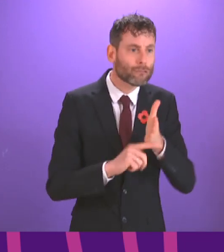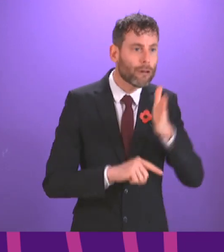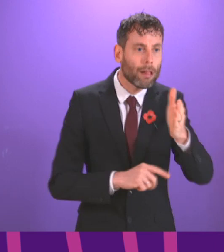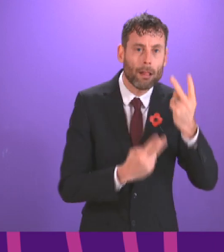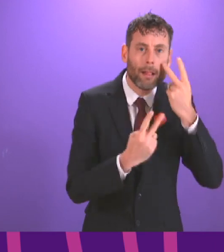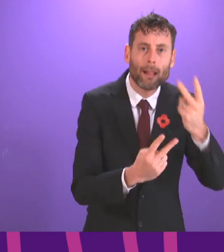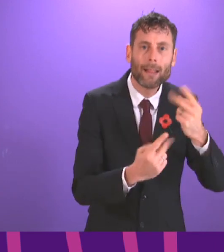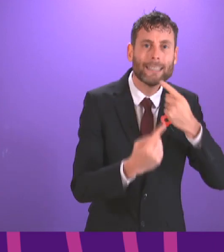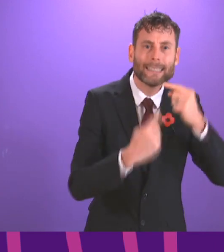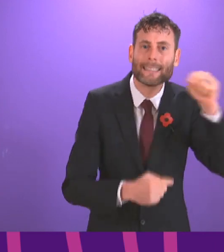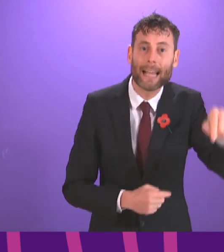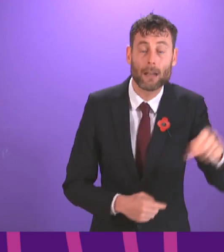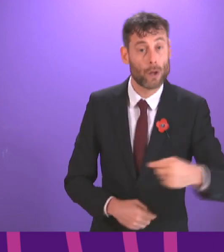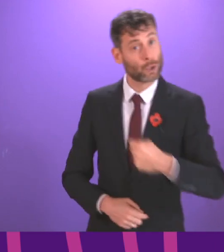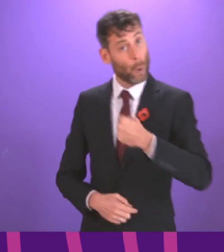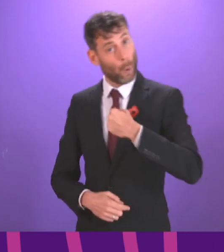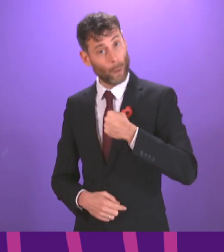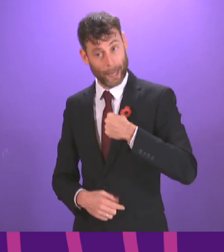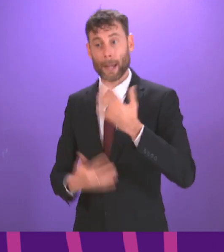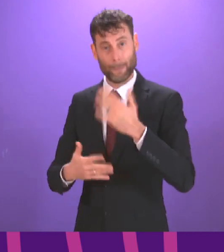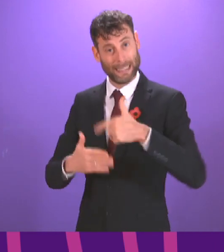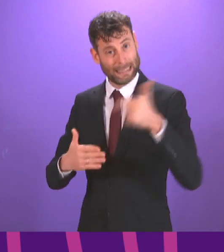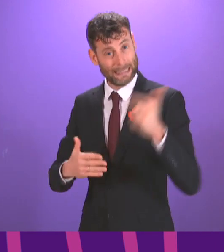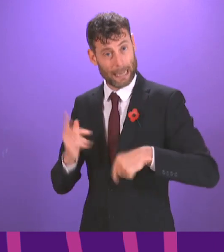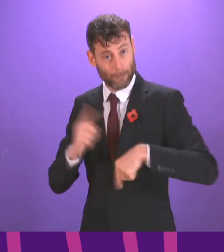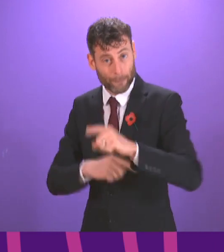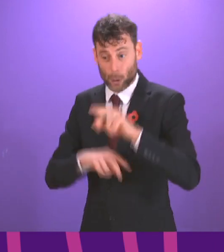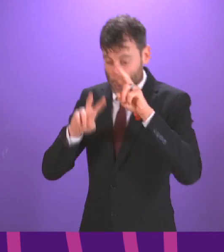The timing was down to Public Health Scotland and it consulted the statistics authority,